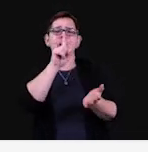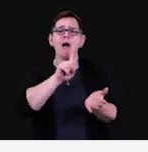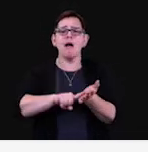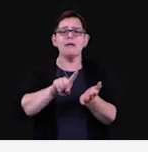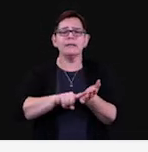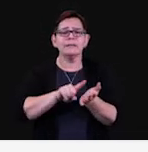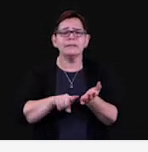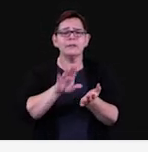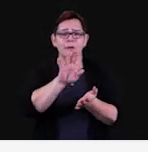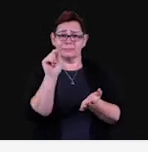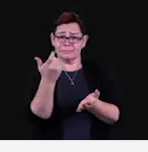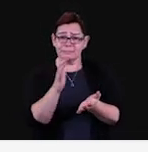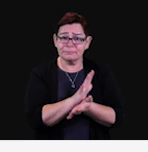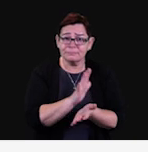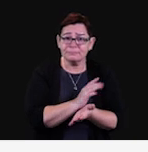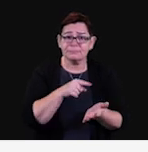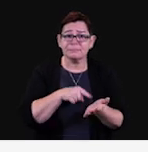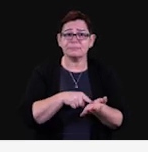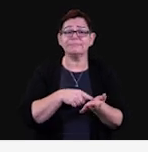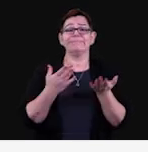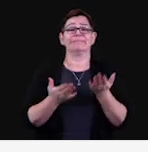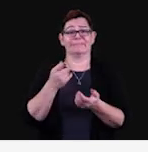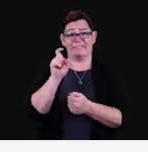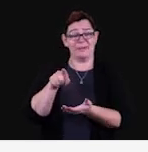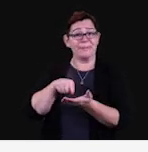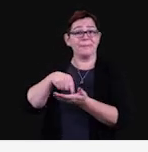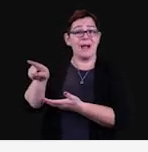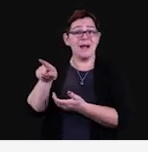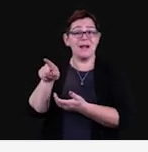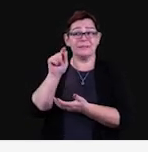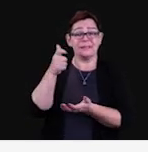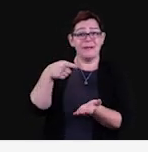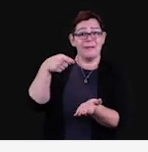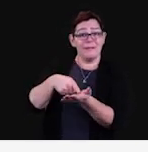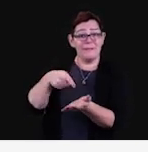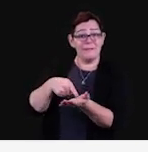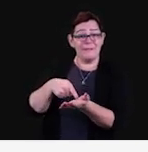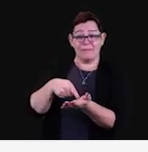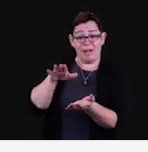you may have to pay the income tax you didn’t pay, plus interest and penalties.